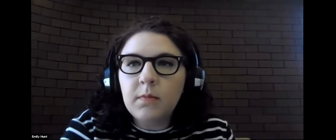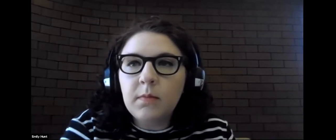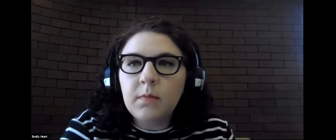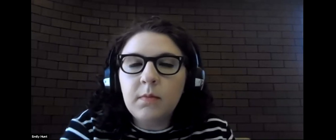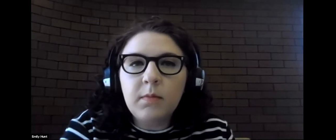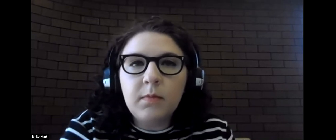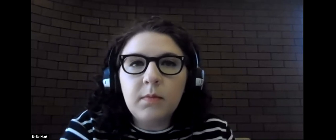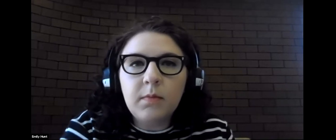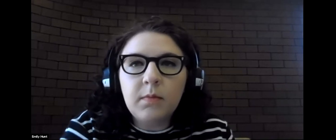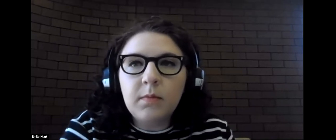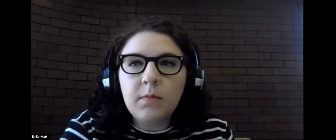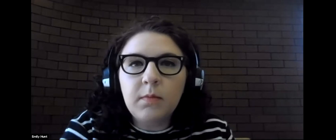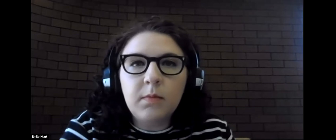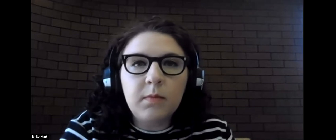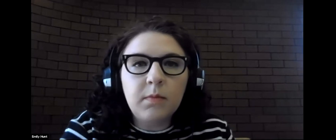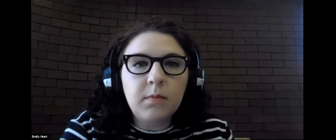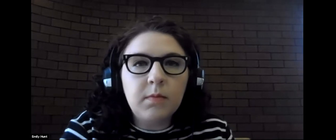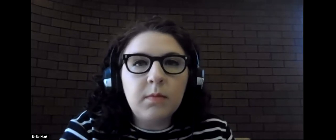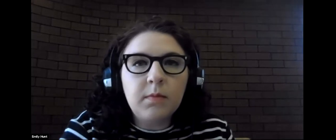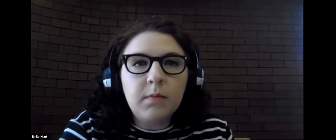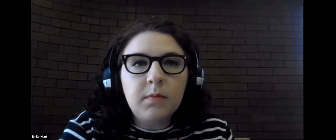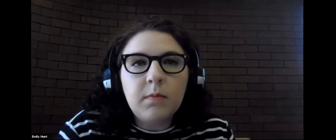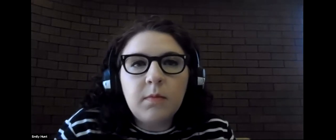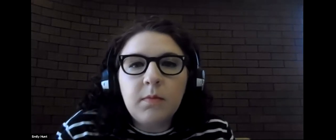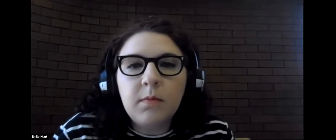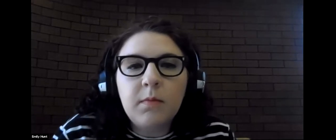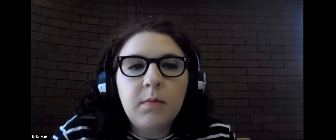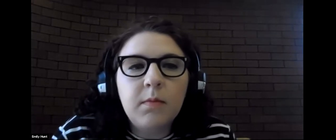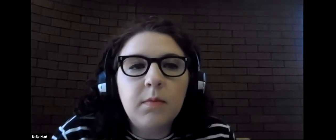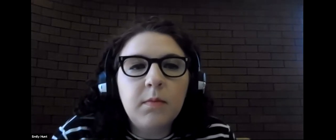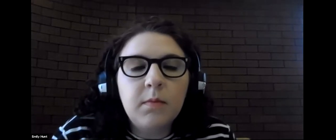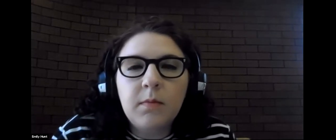a dual screen. I do not know how to do that.